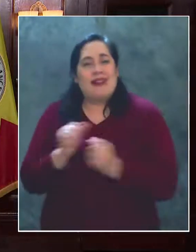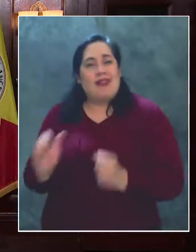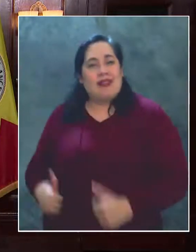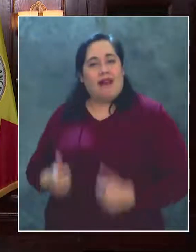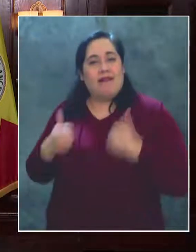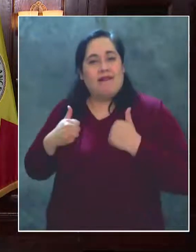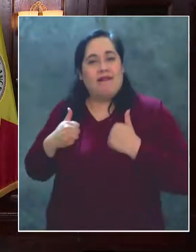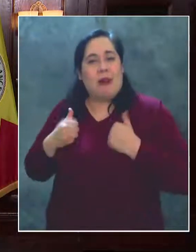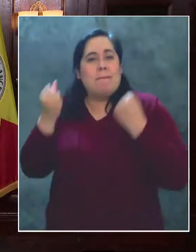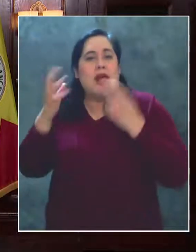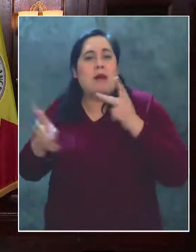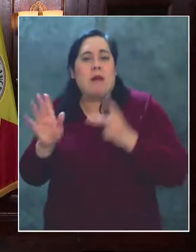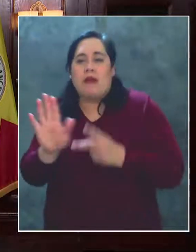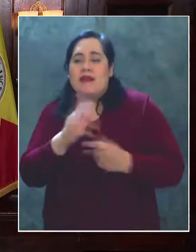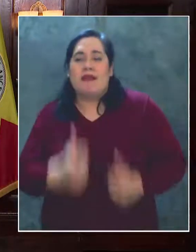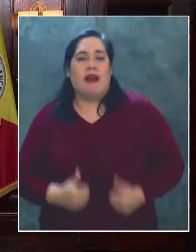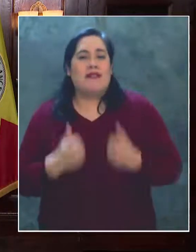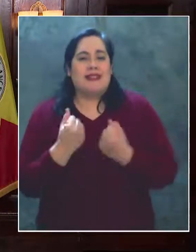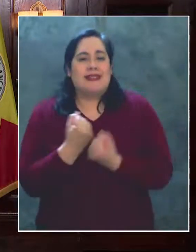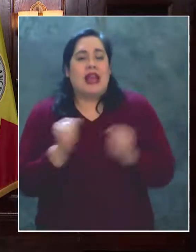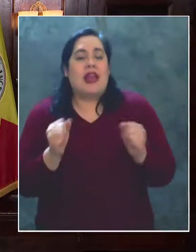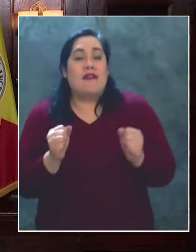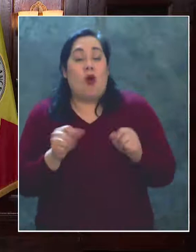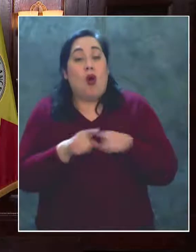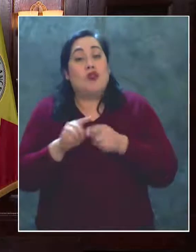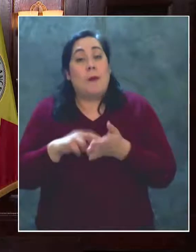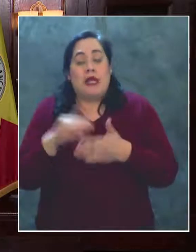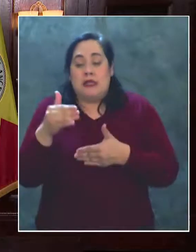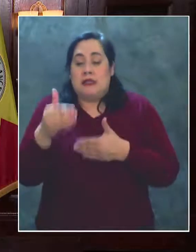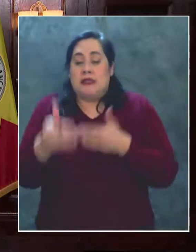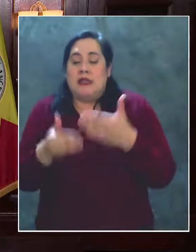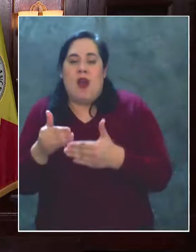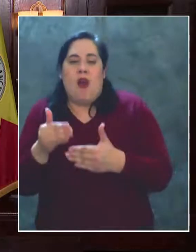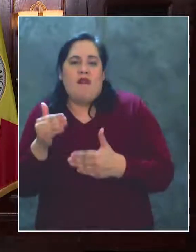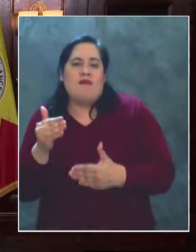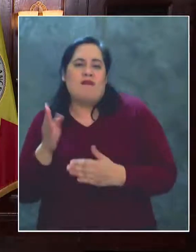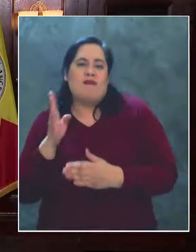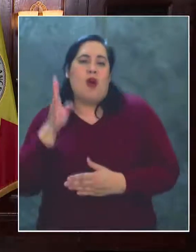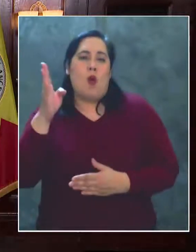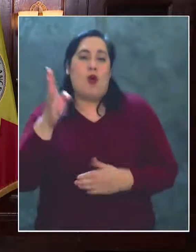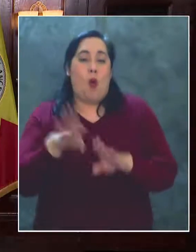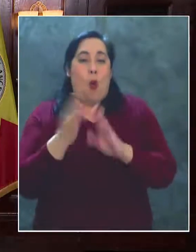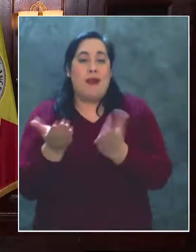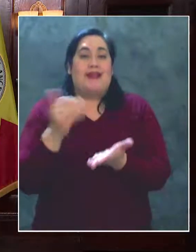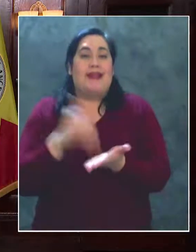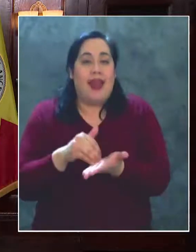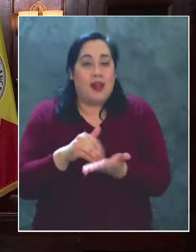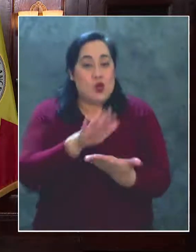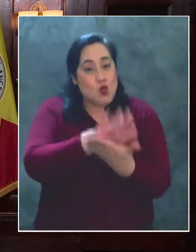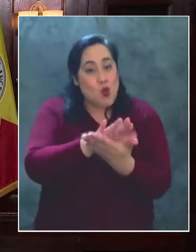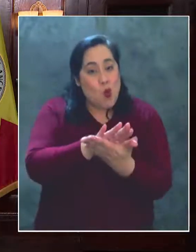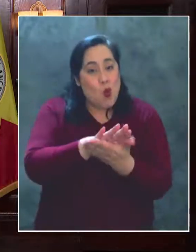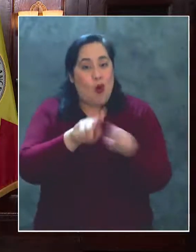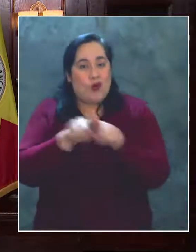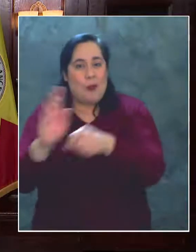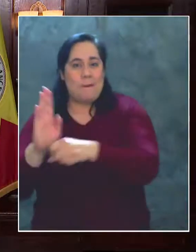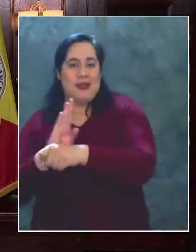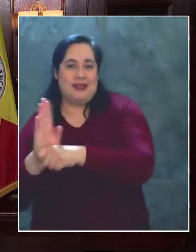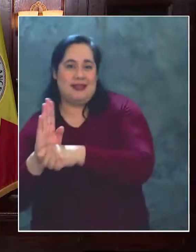OR MANY PEOPLE'S LIFE. AND IT'S A FORWARD STEP TO REOPENING OUR SCHOOLS AND OUR ECONOMY. I SPOKE TODAY WITH